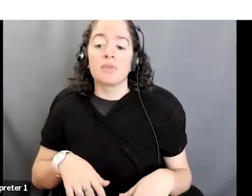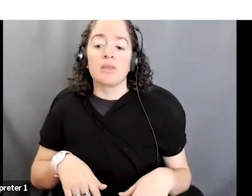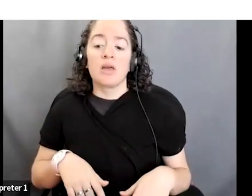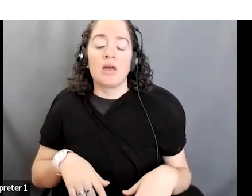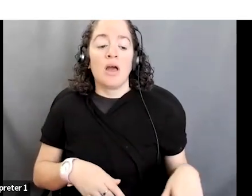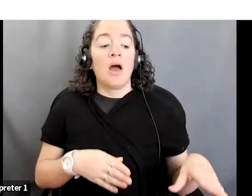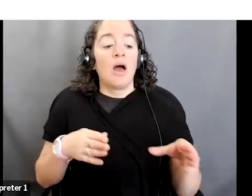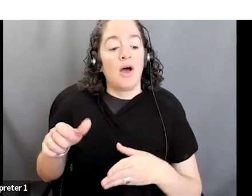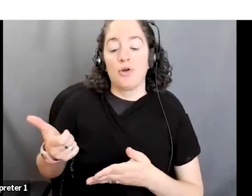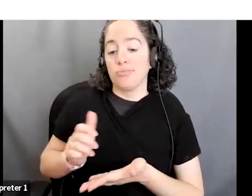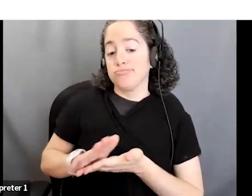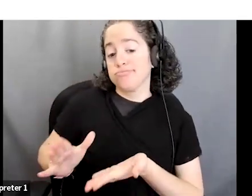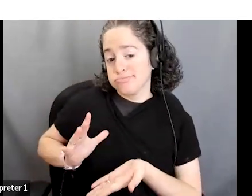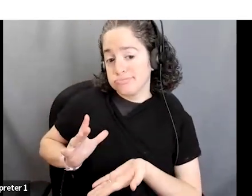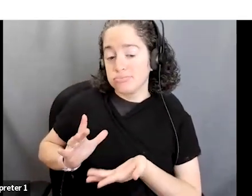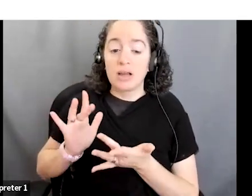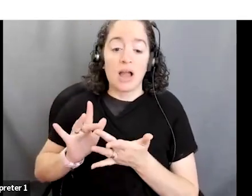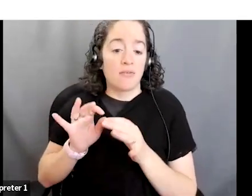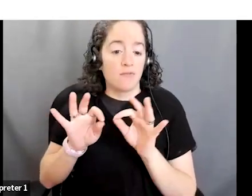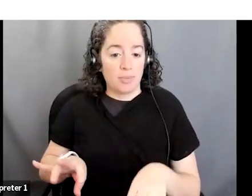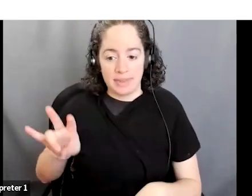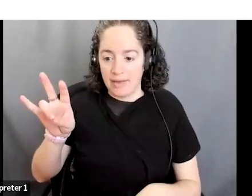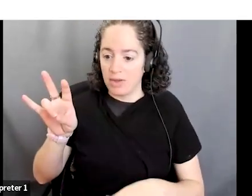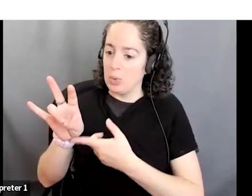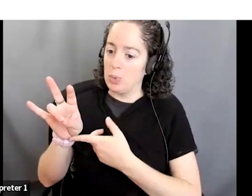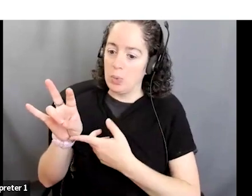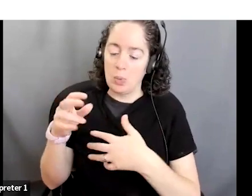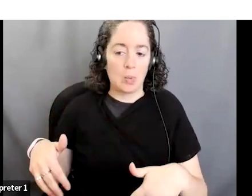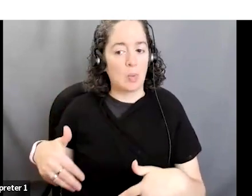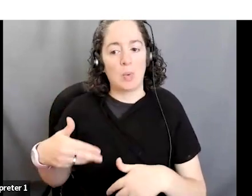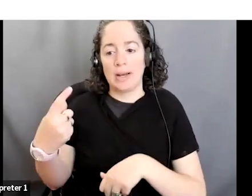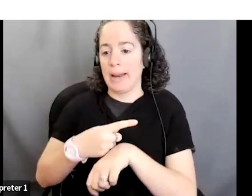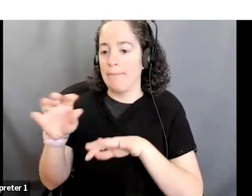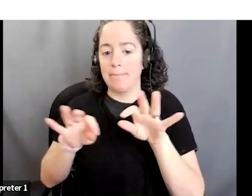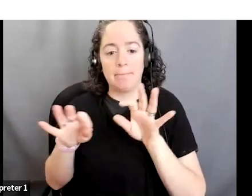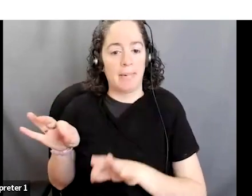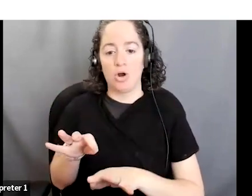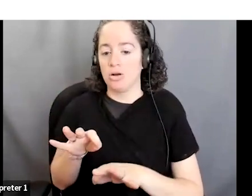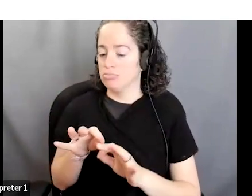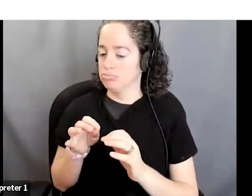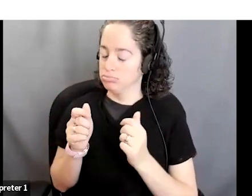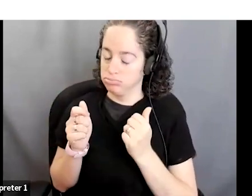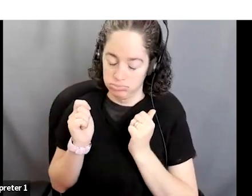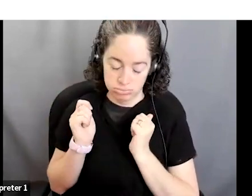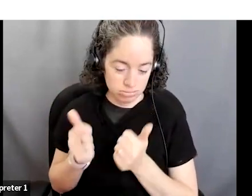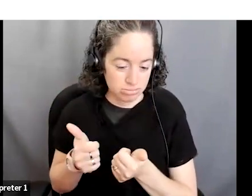Contact Form 7, definitely the best date picker. Bravo. That was so well done.